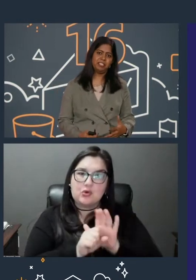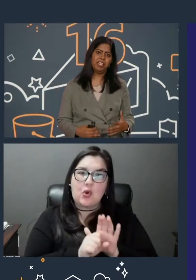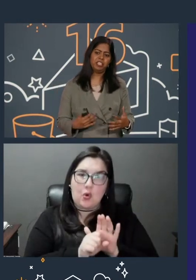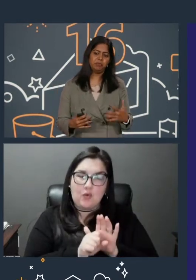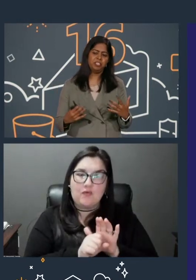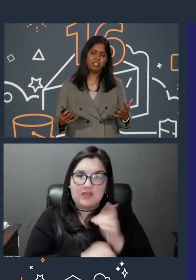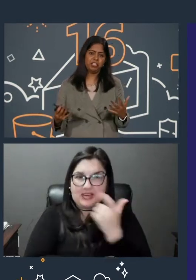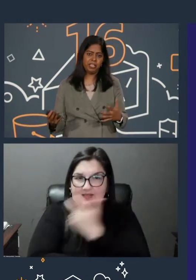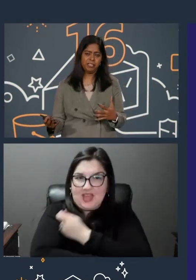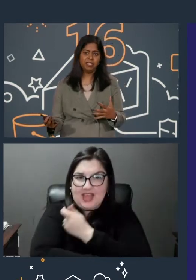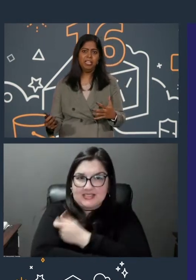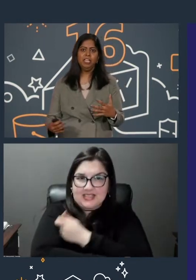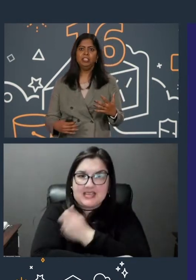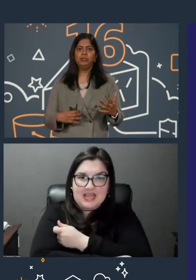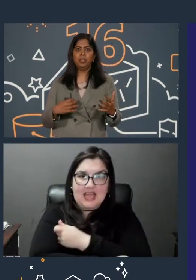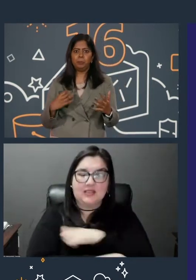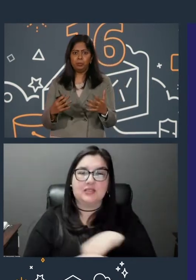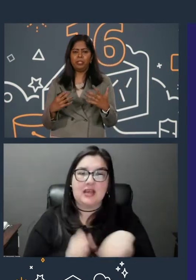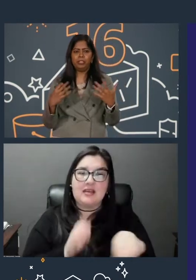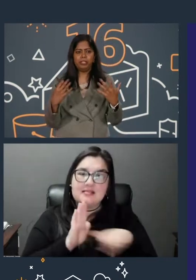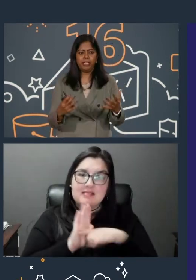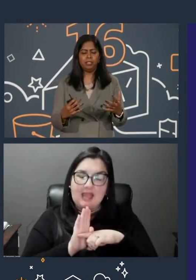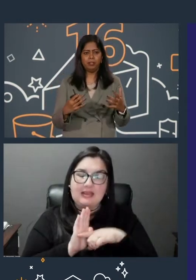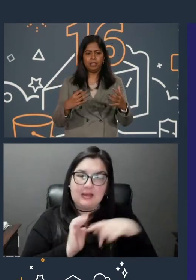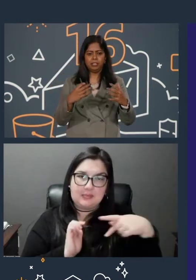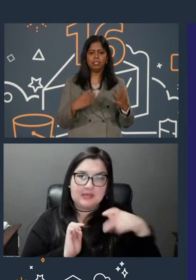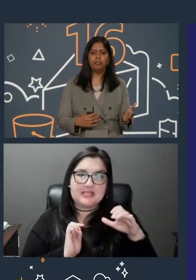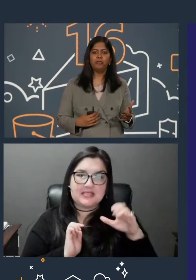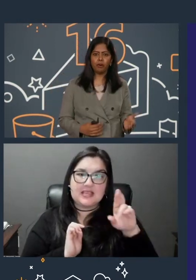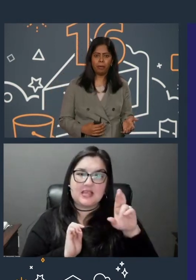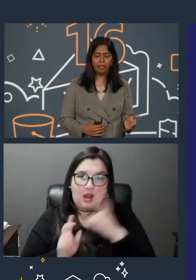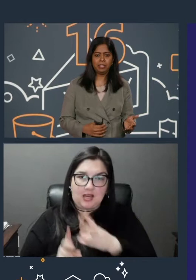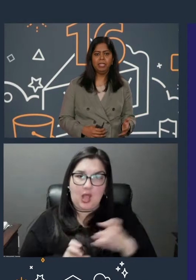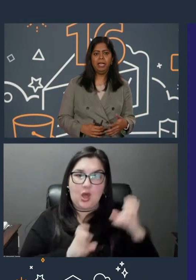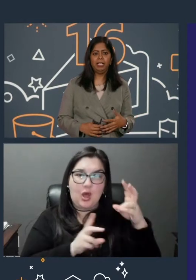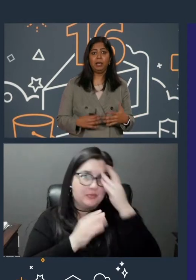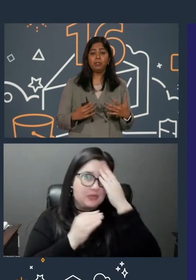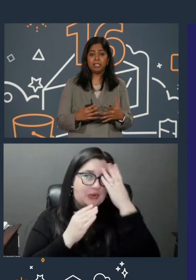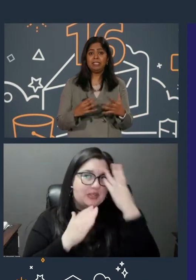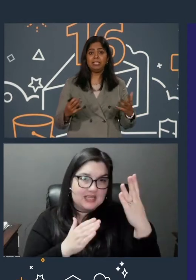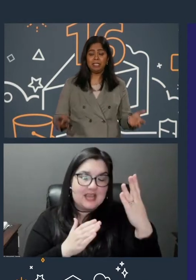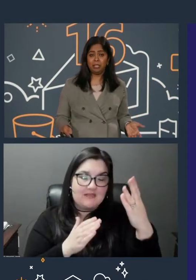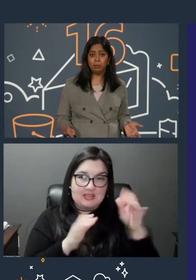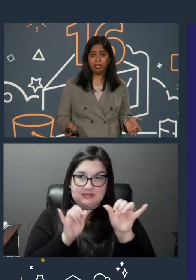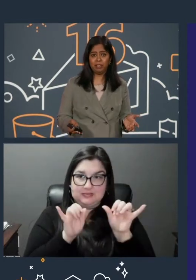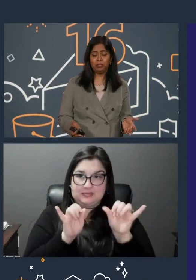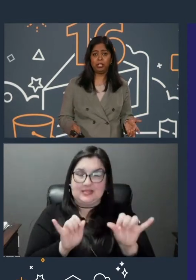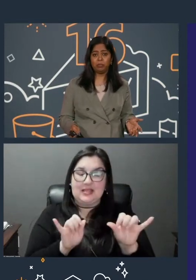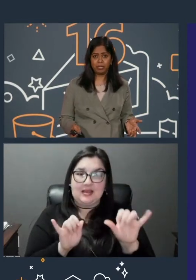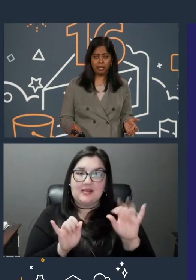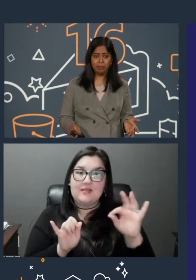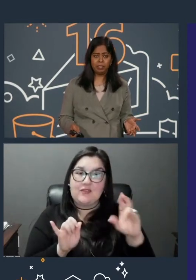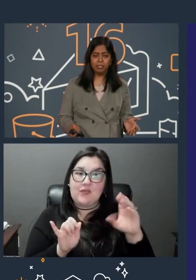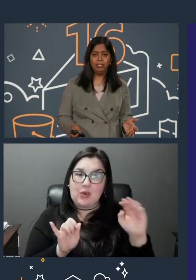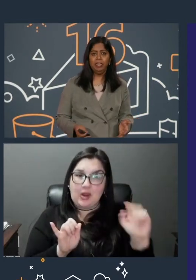and negative PCR test to upload their data in a certain format. And that was easily done by S3 Object Lambda.